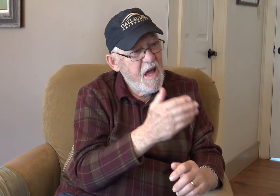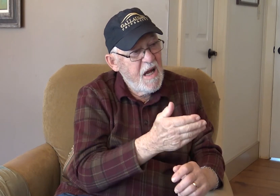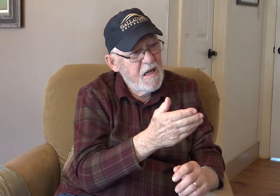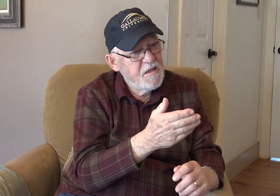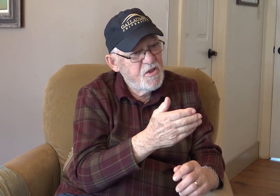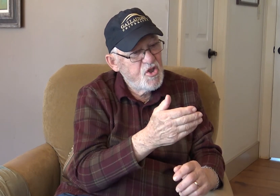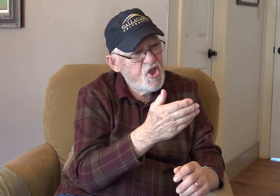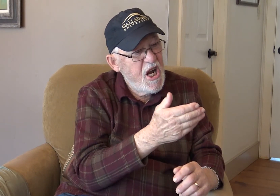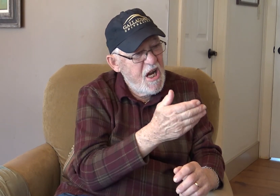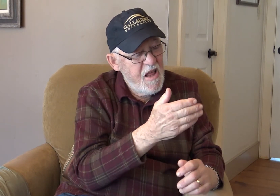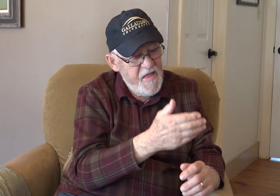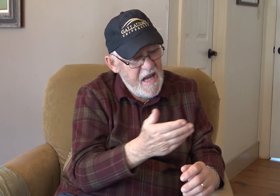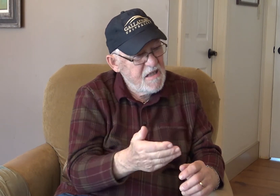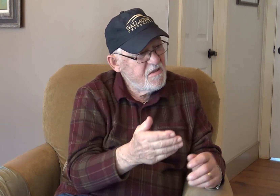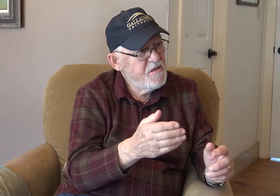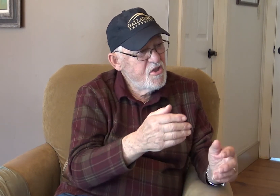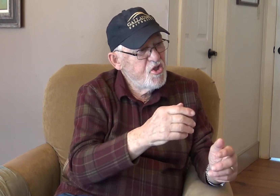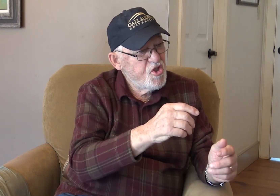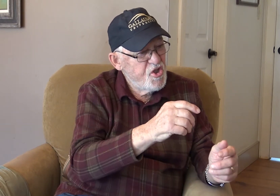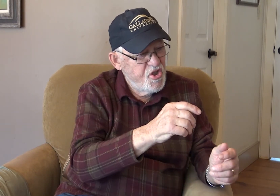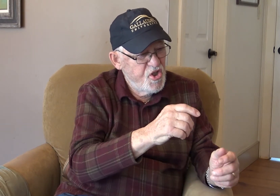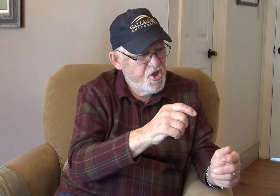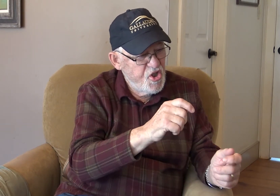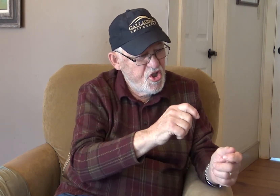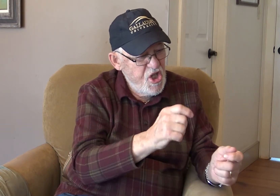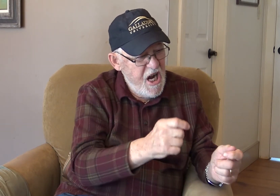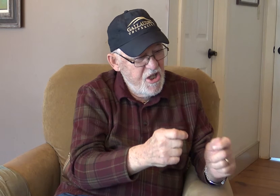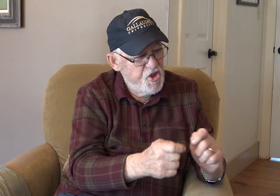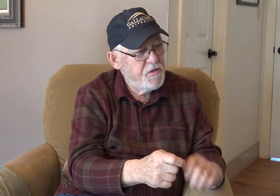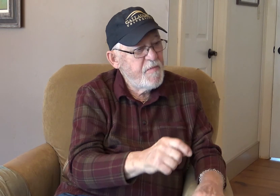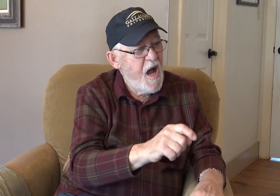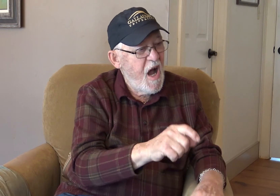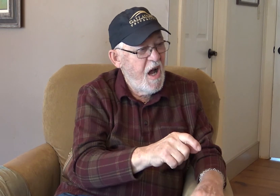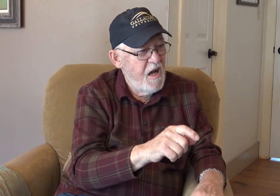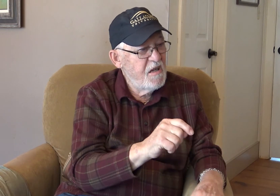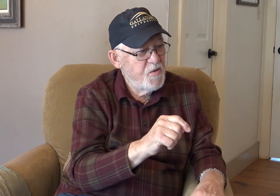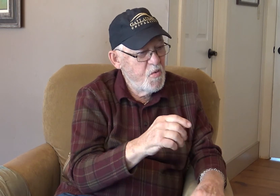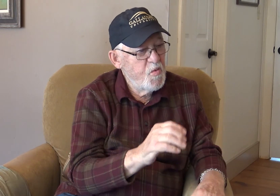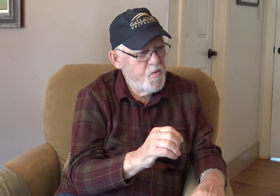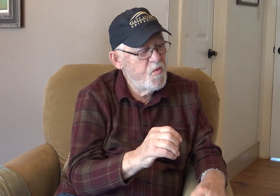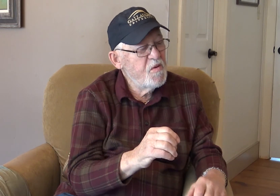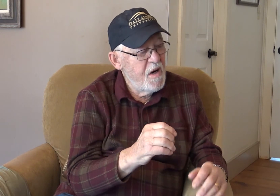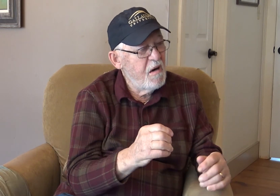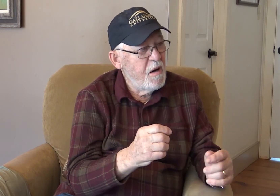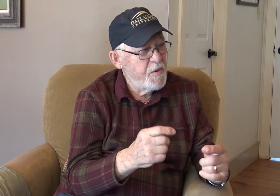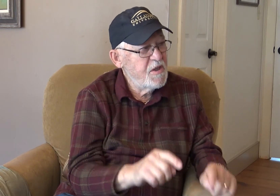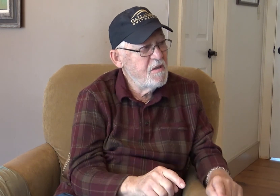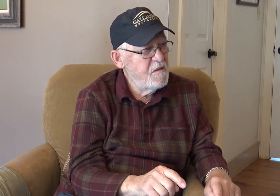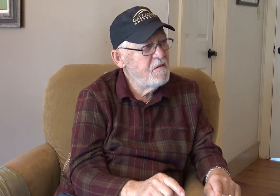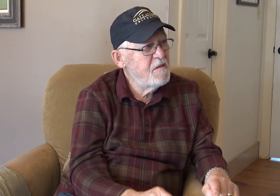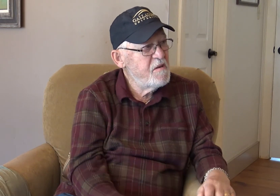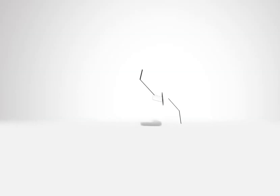things changed and had to happen.